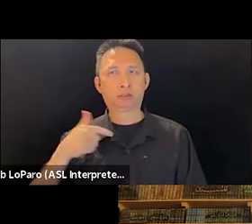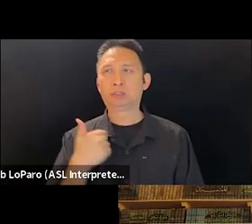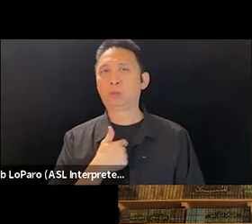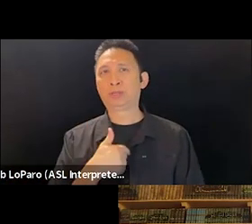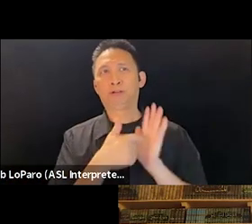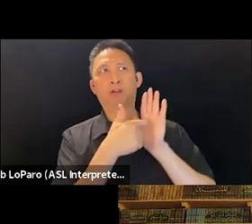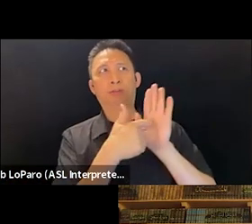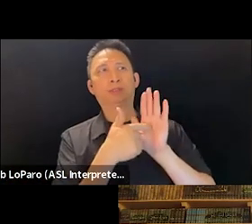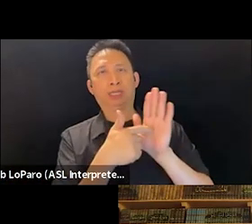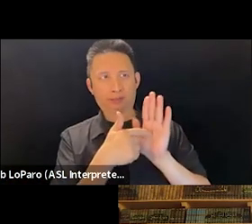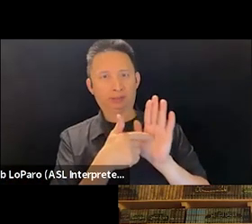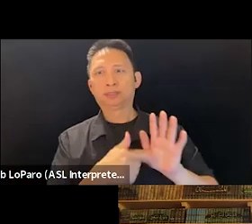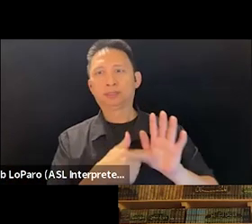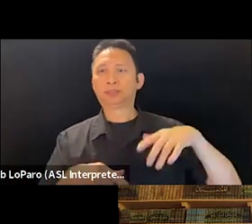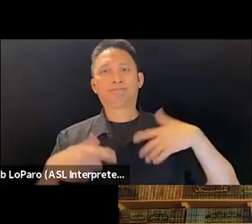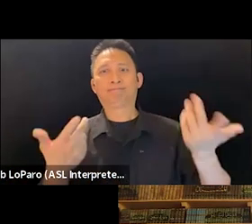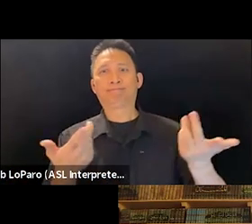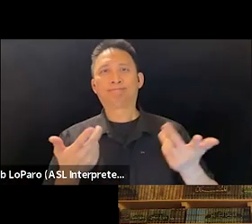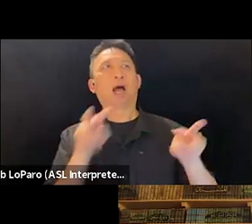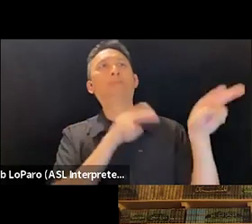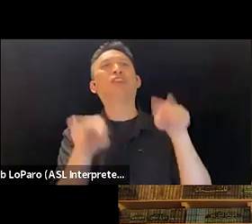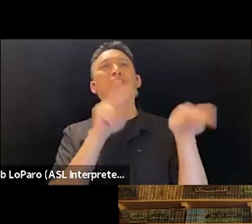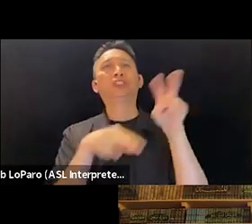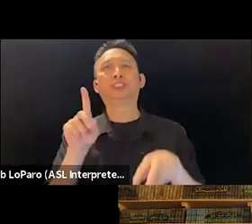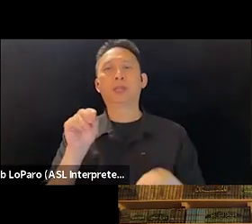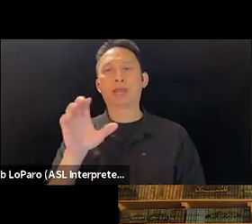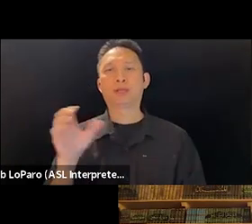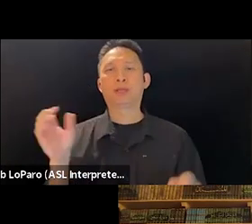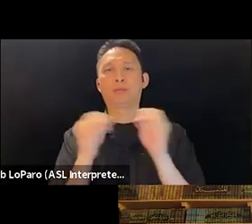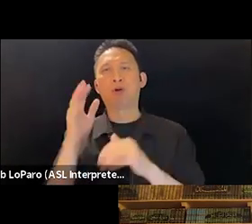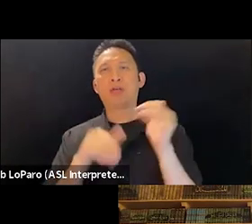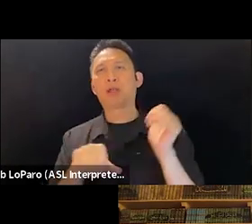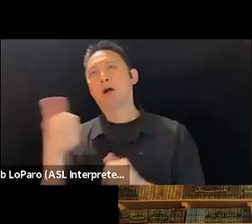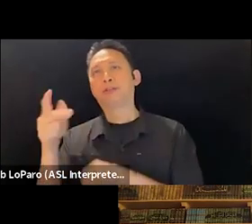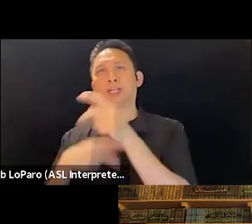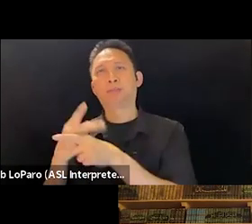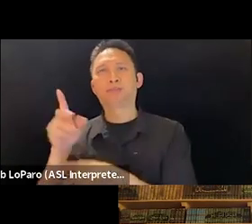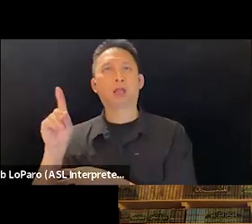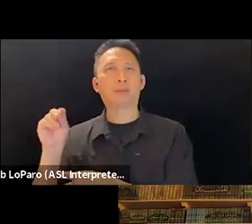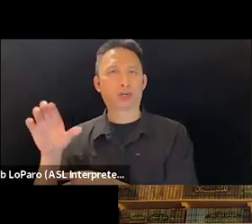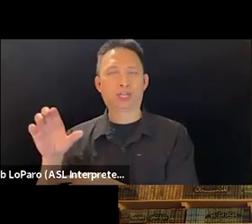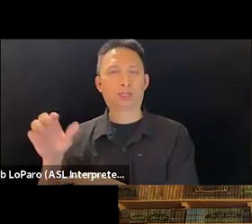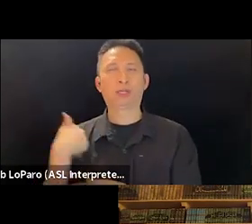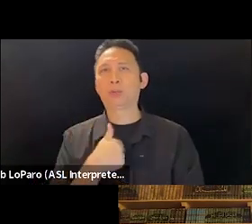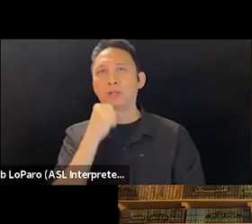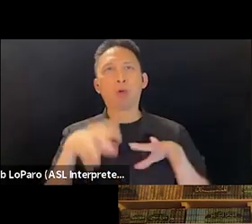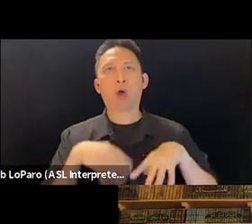more than other type of documentaries. We don't host like, like a guide inside.